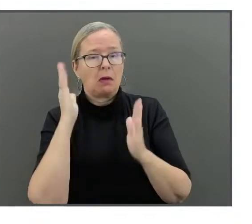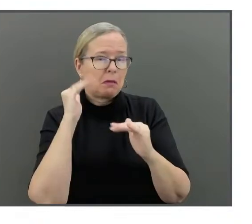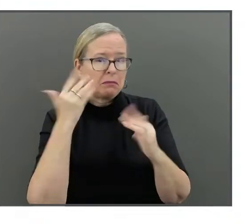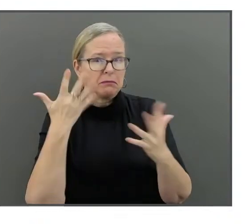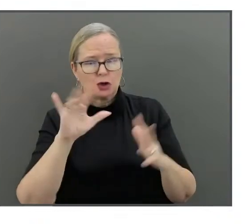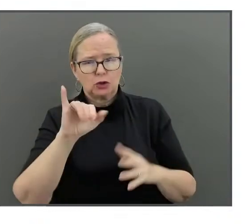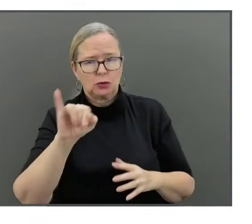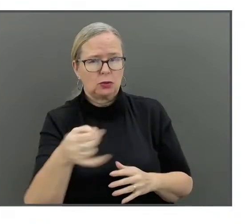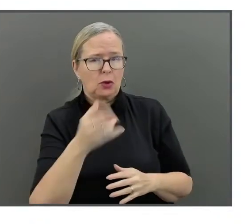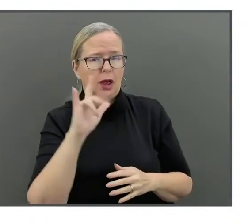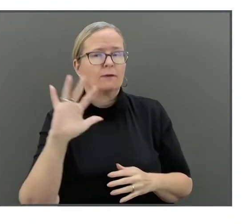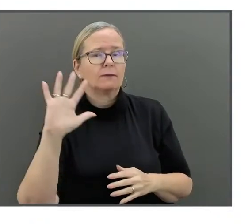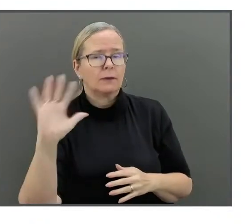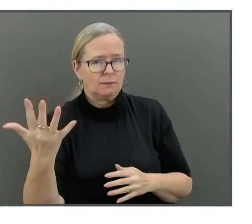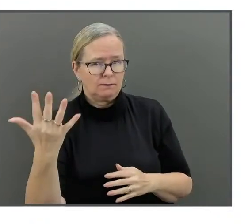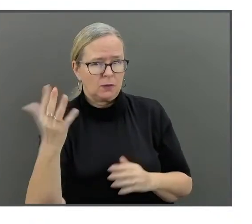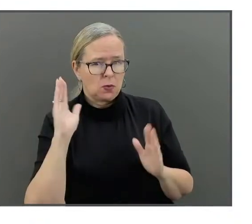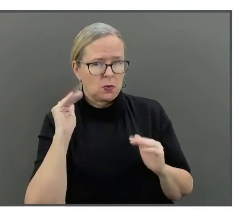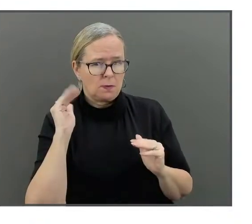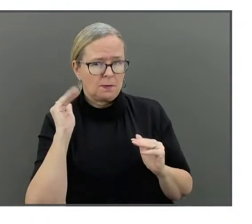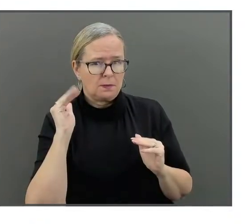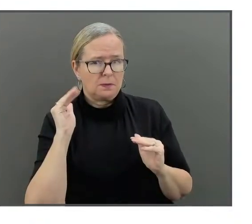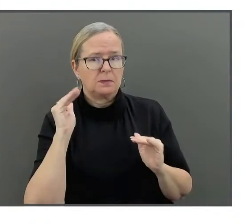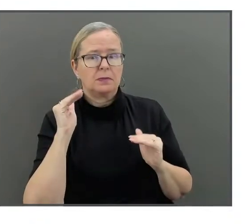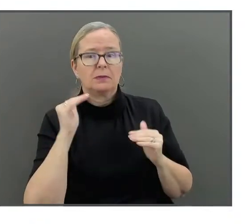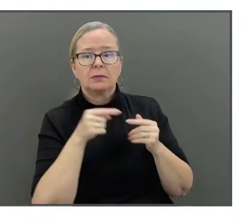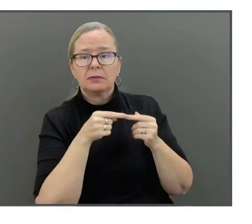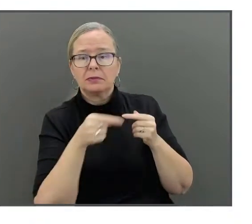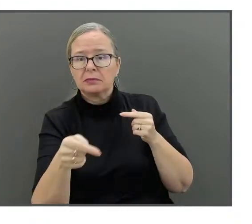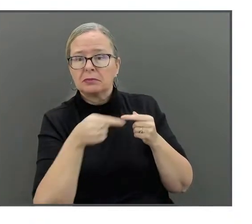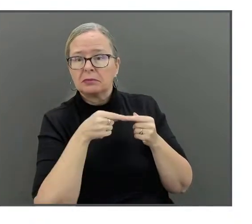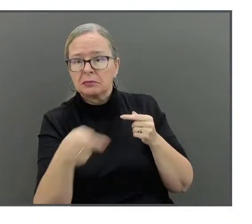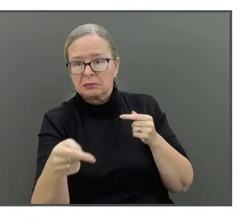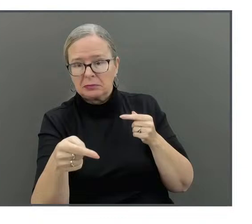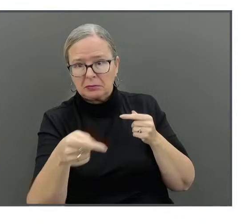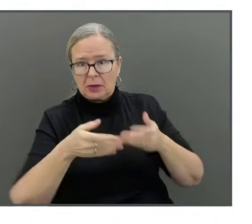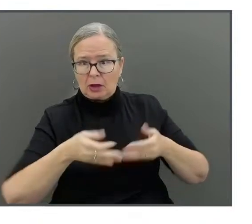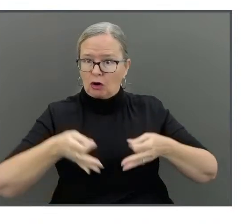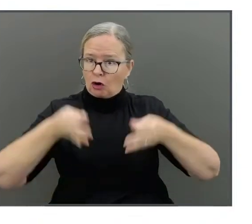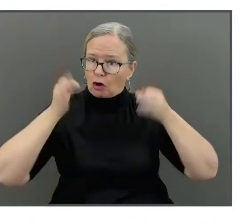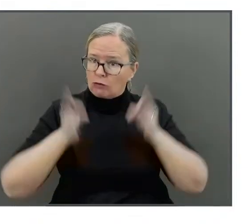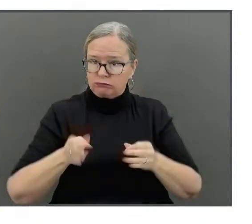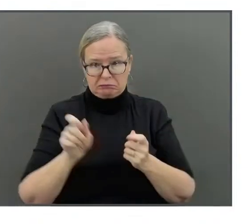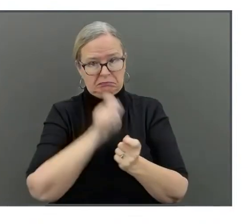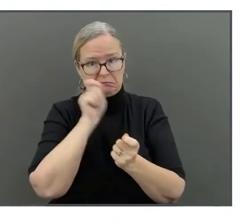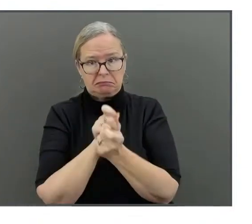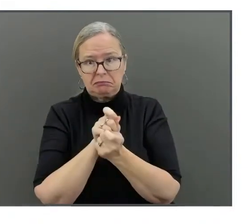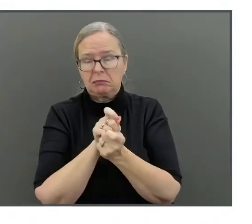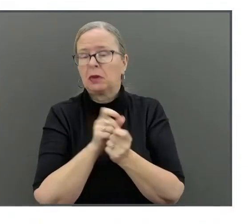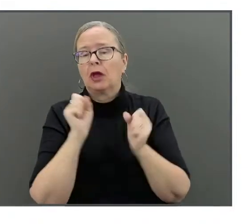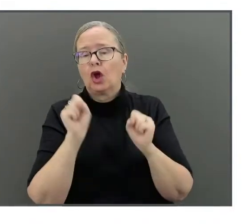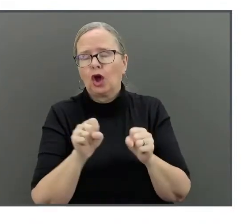day we work through this complex repair we become more confident in our timeline as you can see from